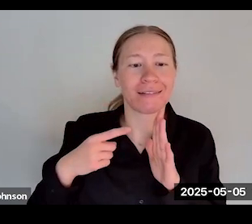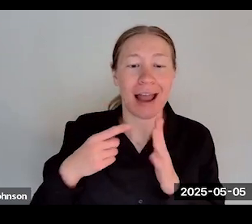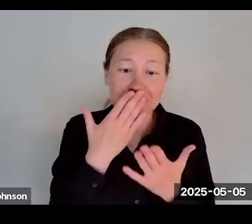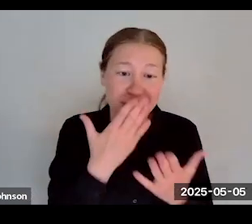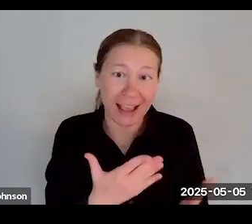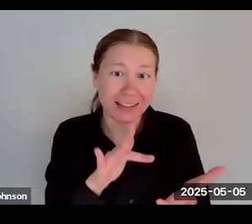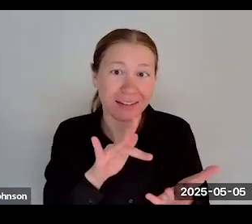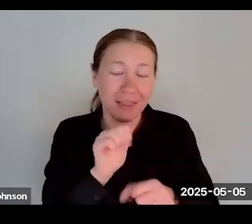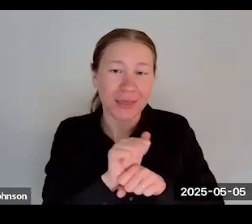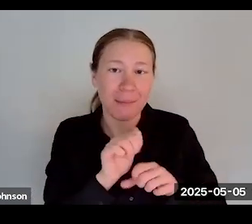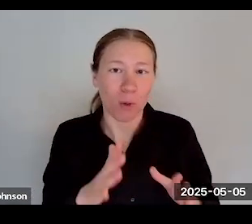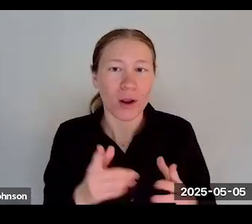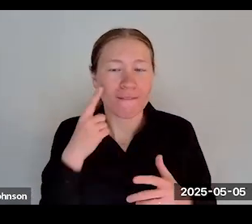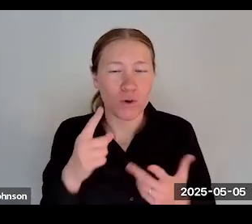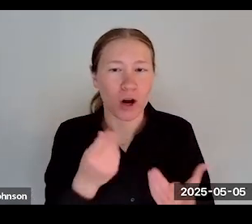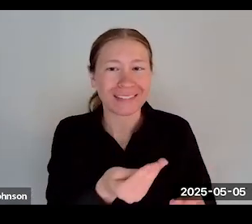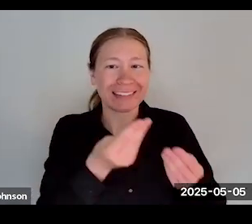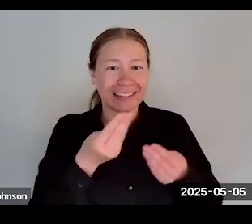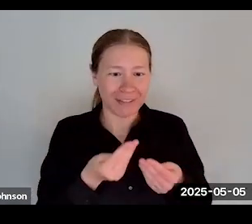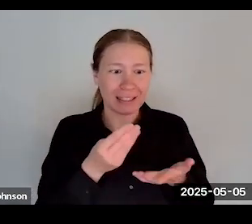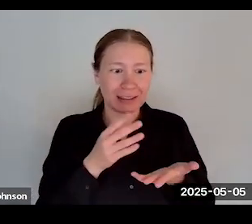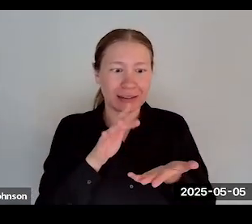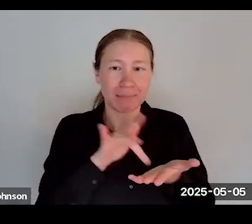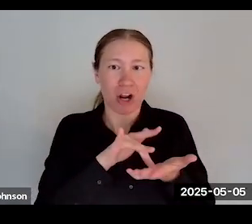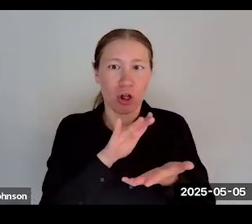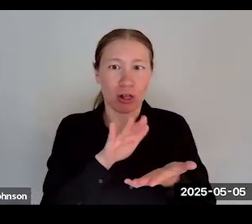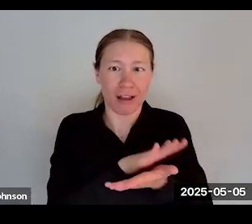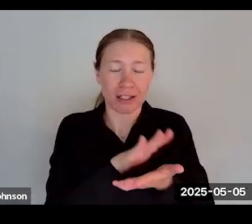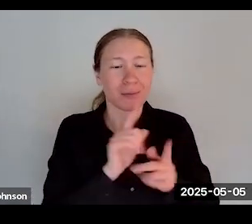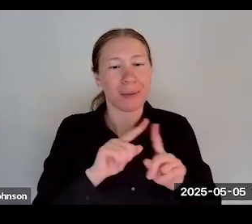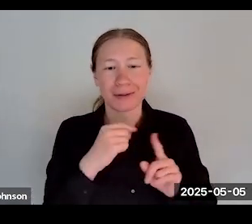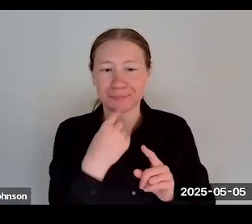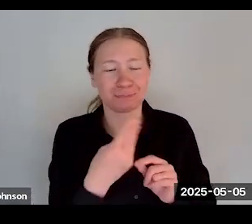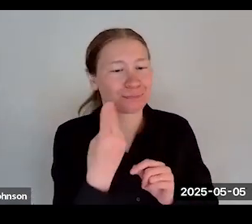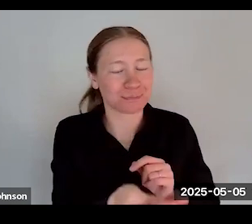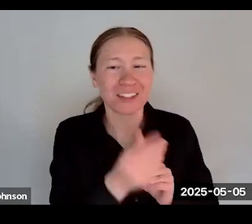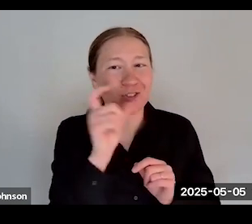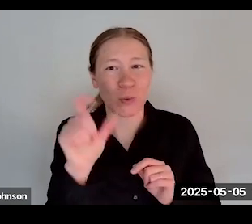but supplied it to the appropriate resource instead. And lastly, number six.